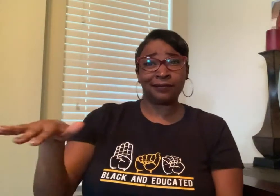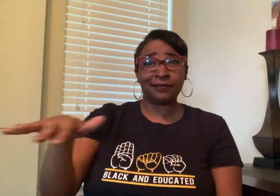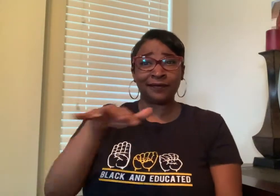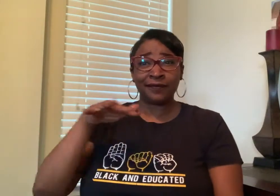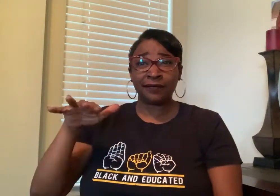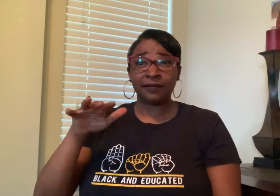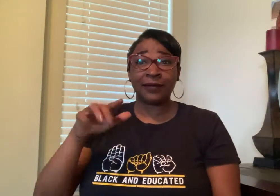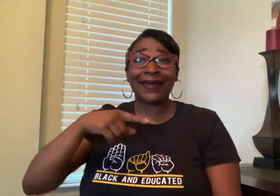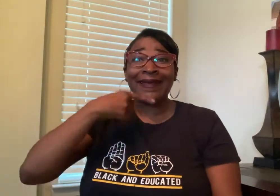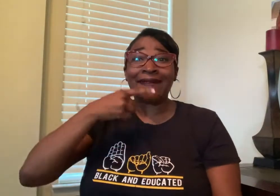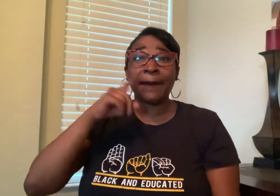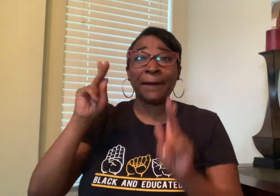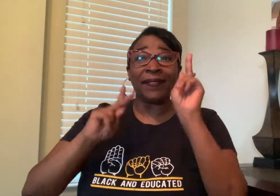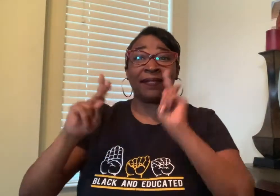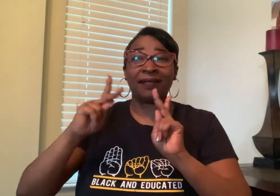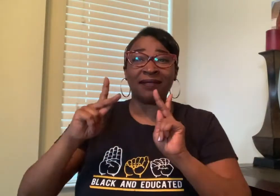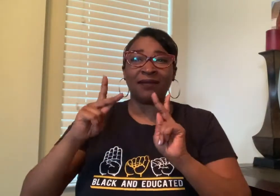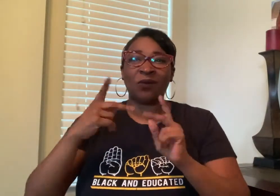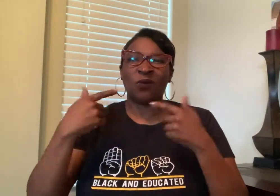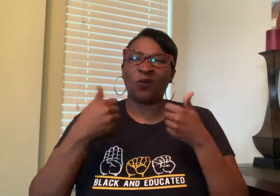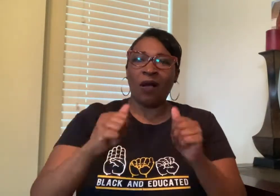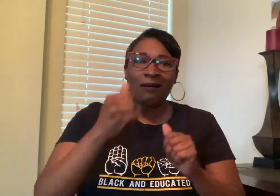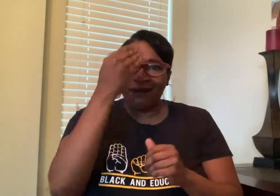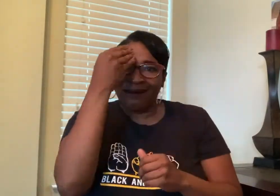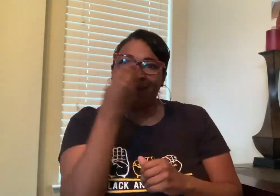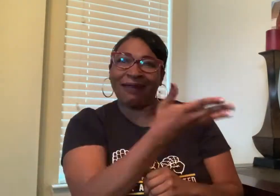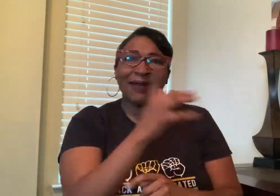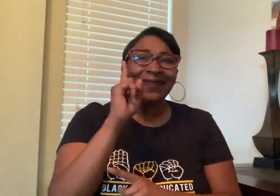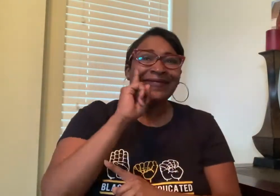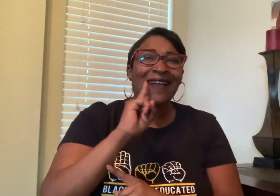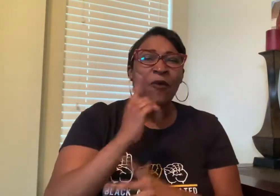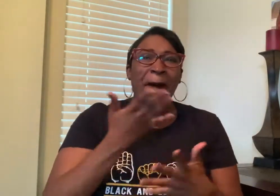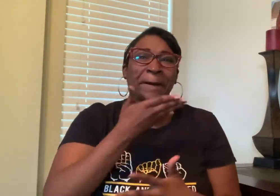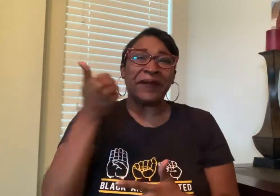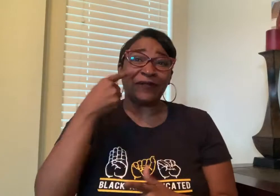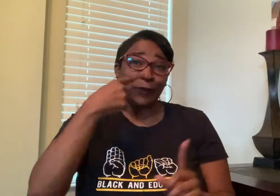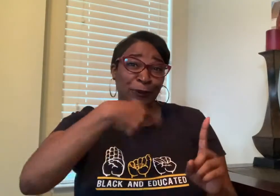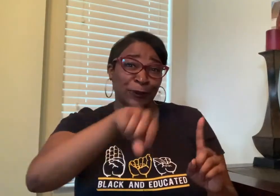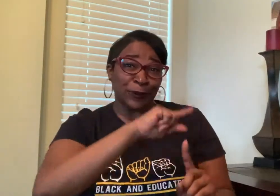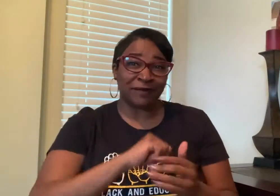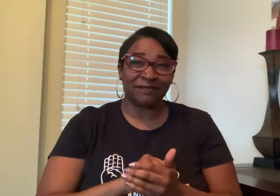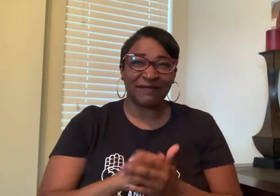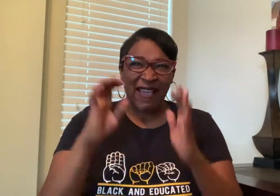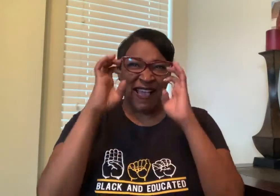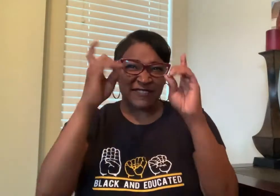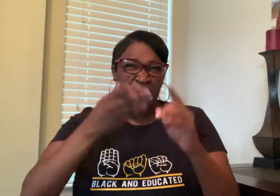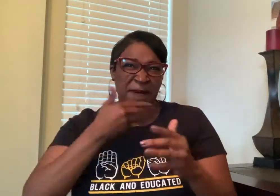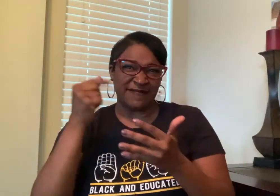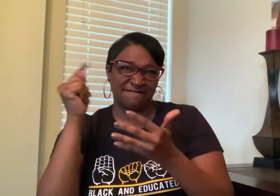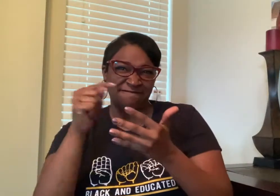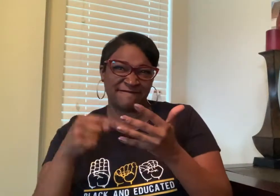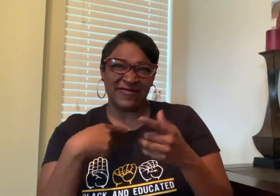I imagine it’s just like when hearing people try to tell deaf people what is best for them.